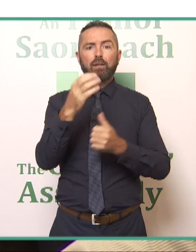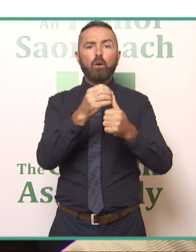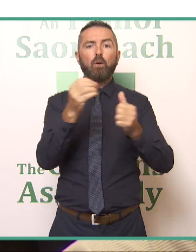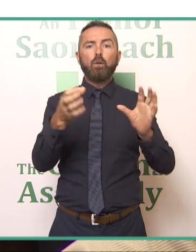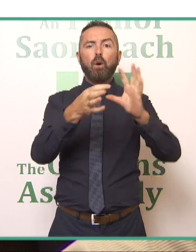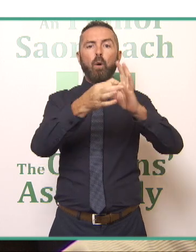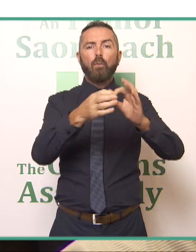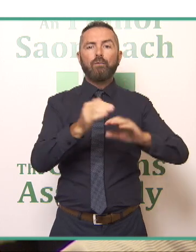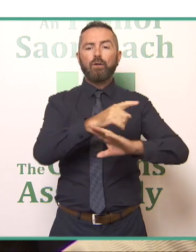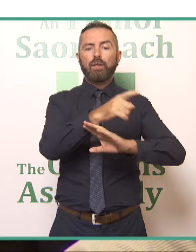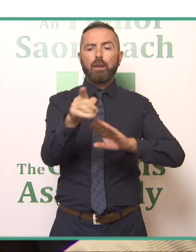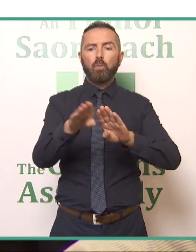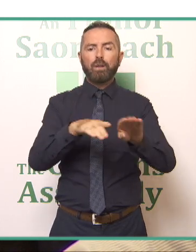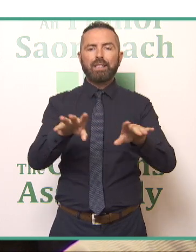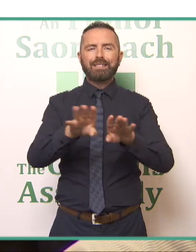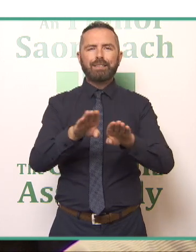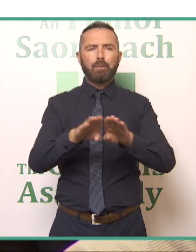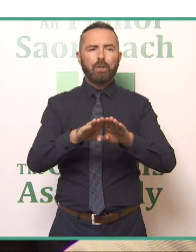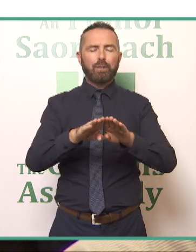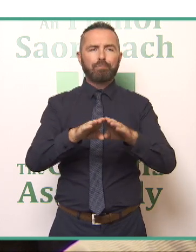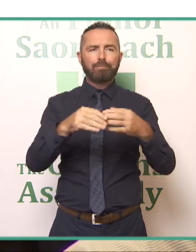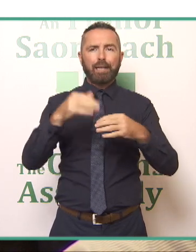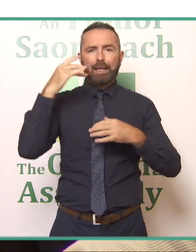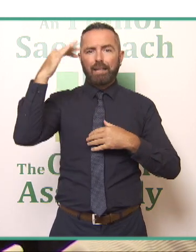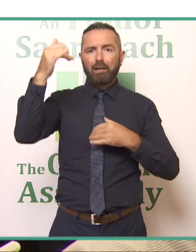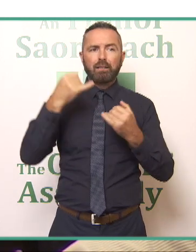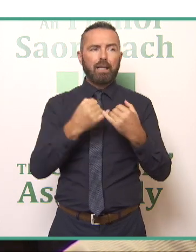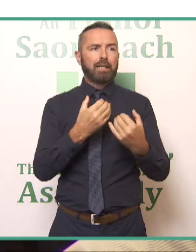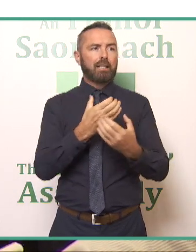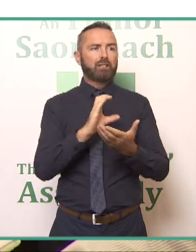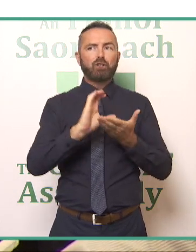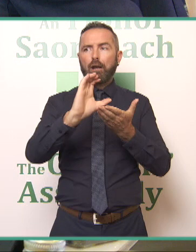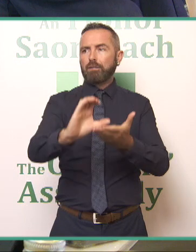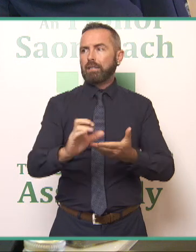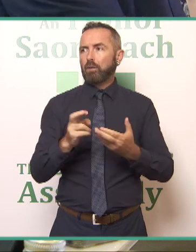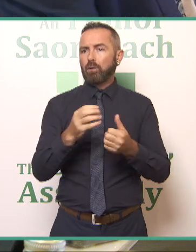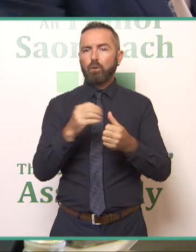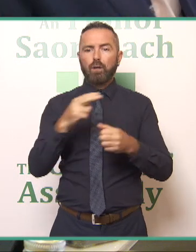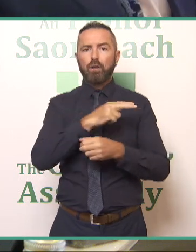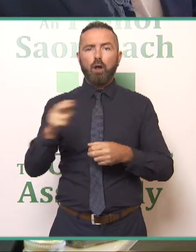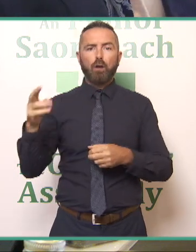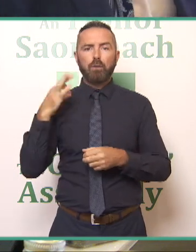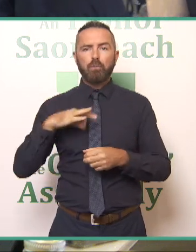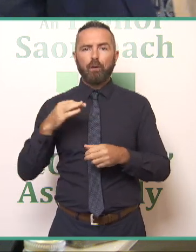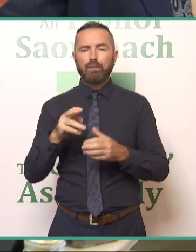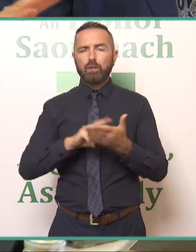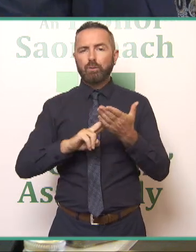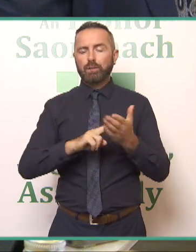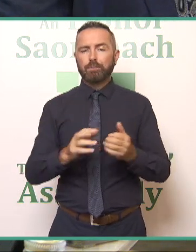them with a similar ethos. So it might be a charity or some other non-commercial use. Thank you very much, and we have a lot of a lot